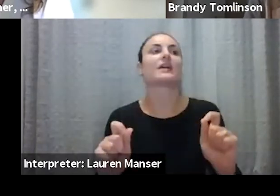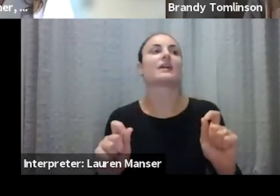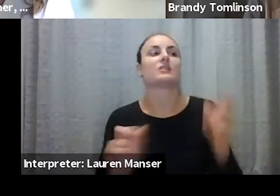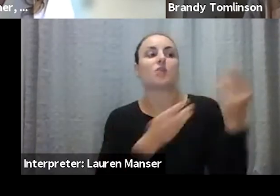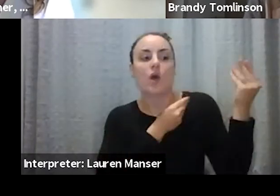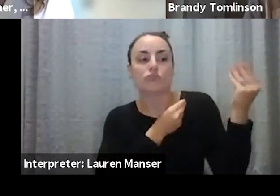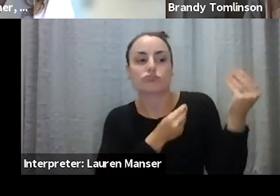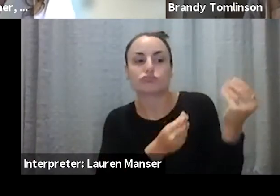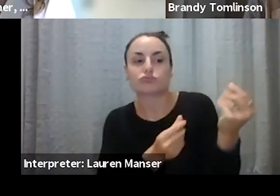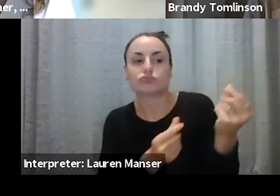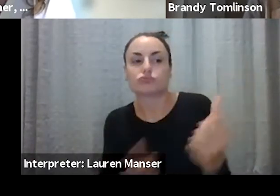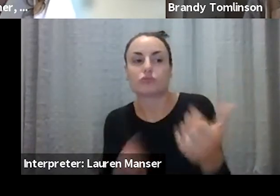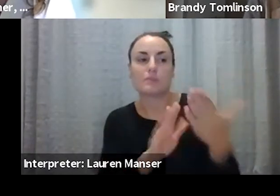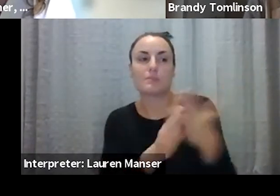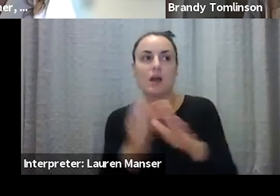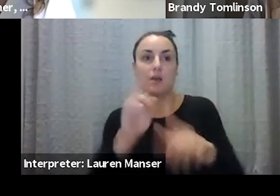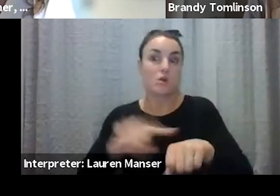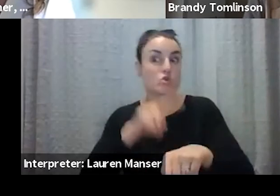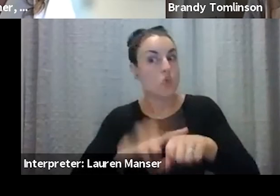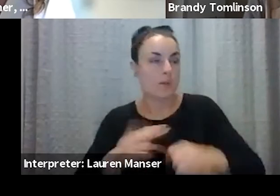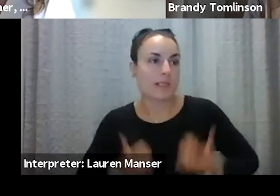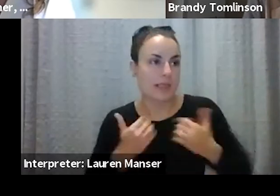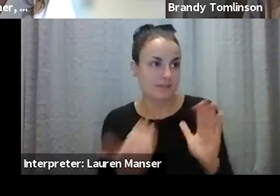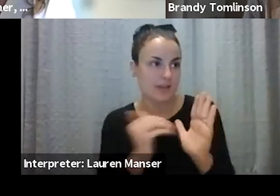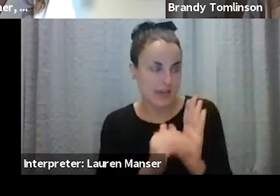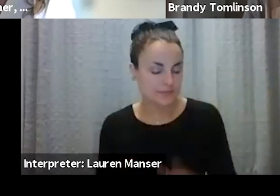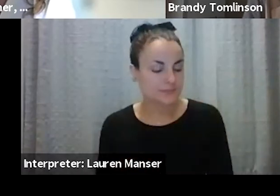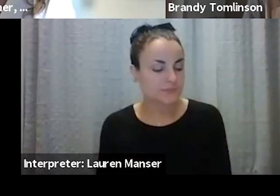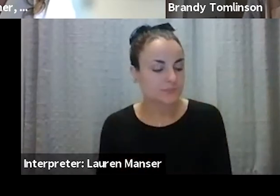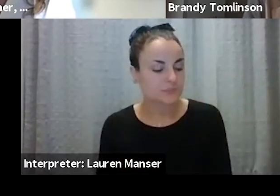I think a lot of our panelists, both on my panel and on others,